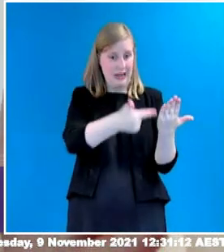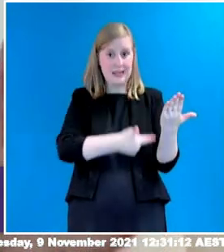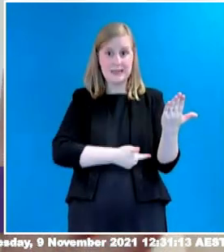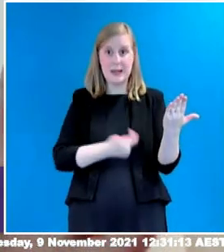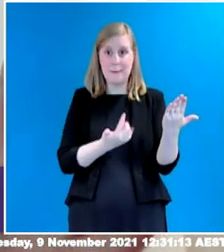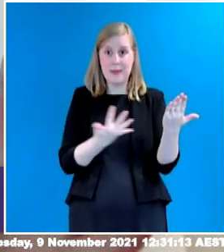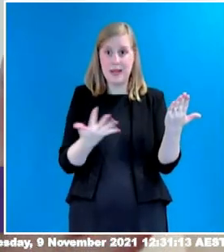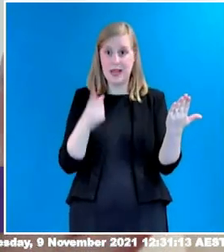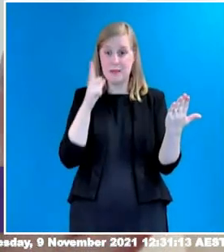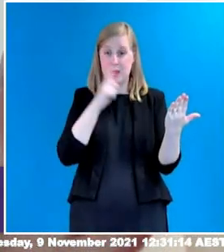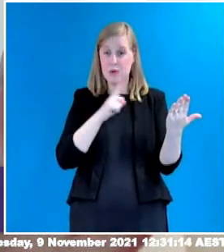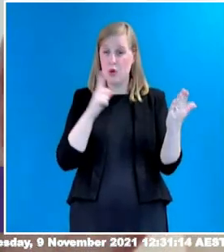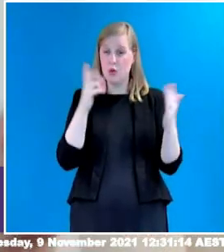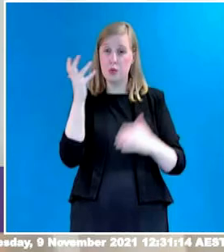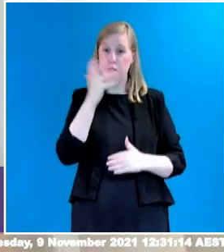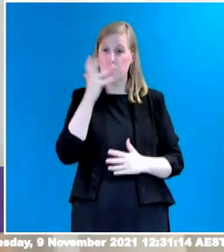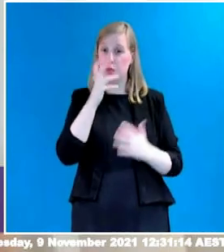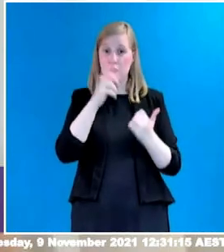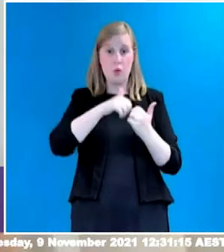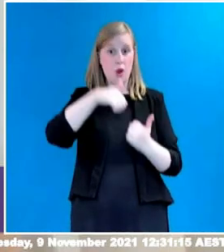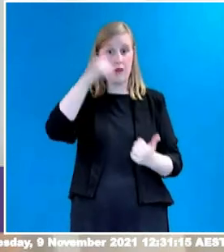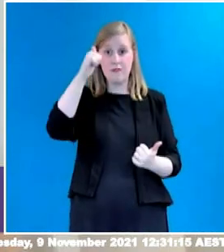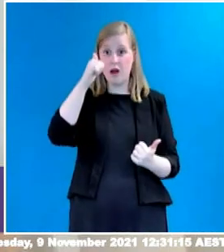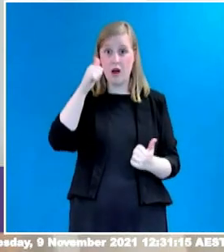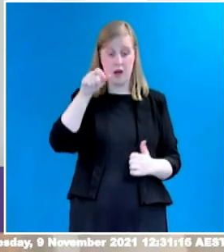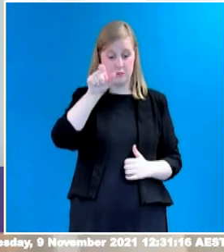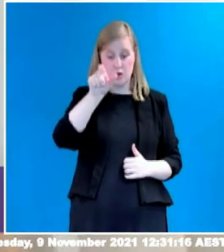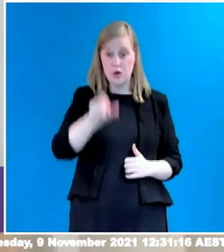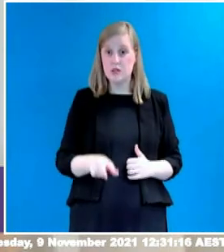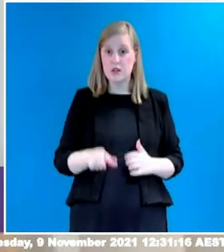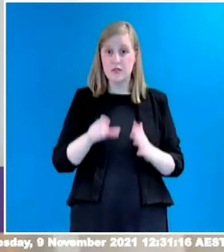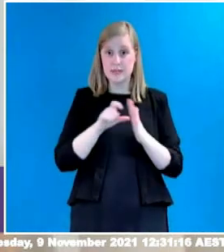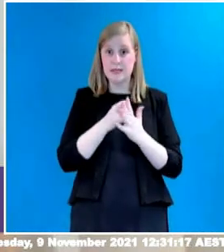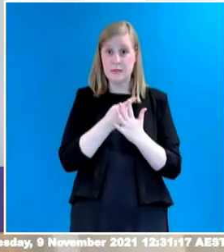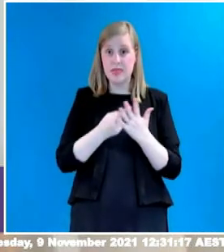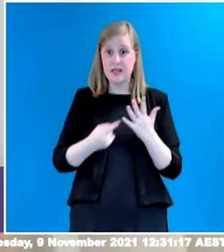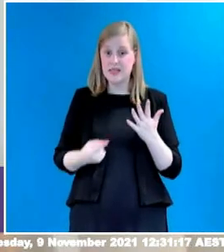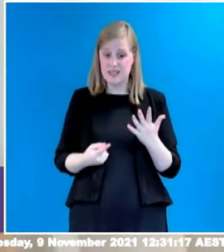about all of them, all of whom would be capable of sitting on boards, of acting